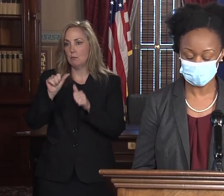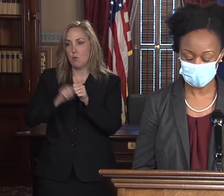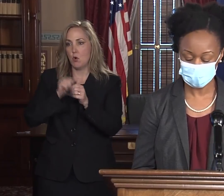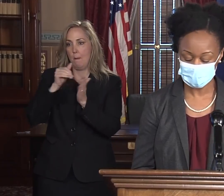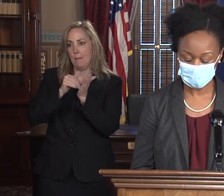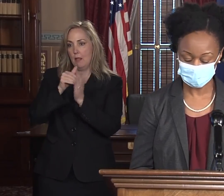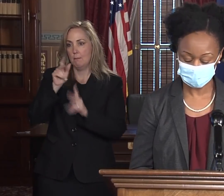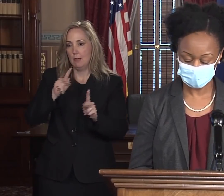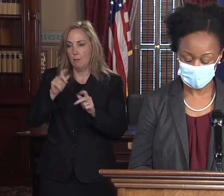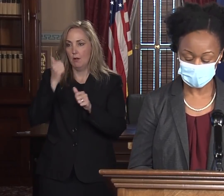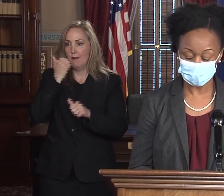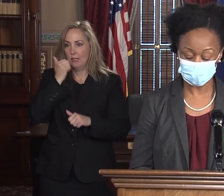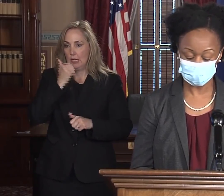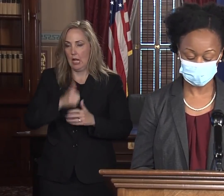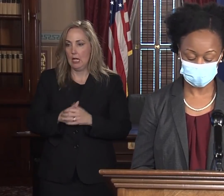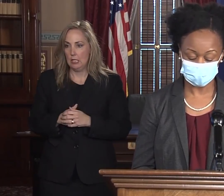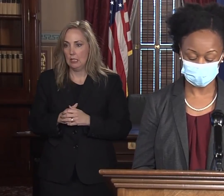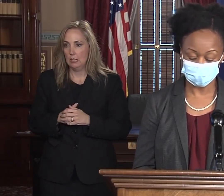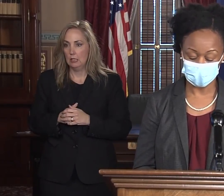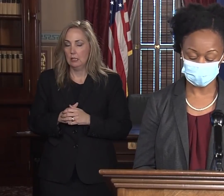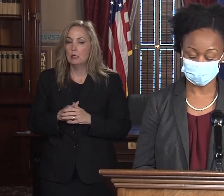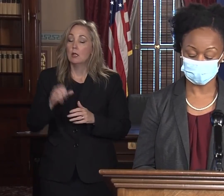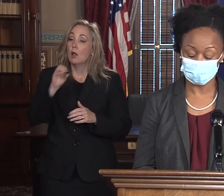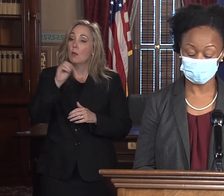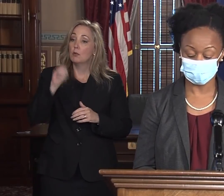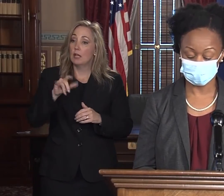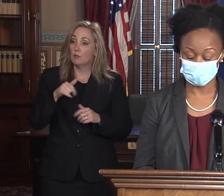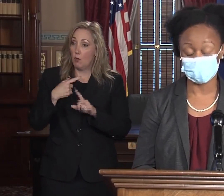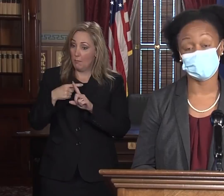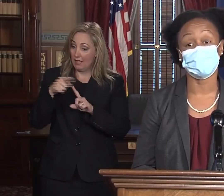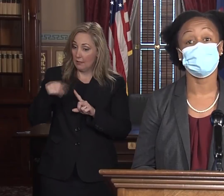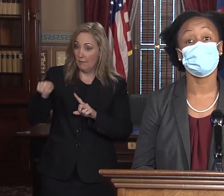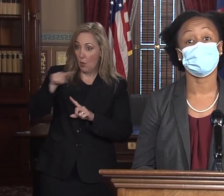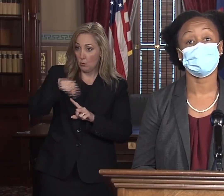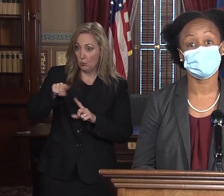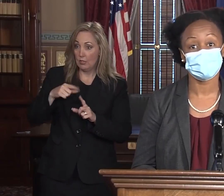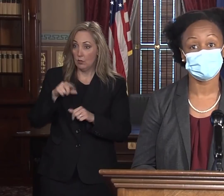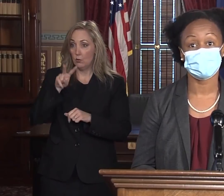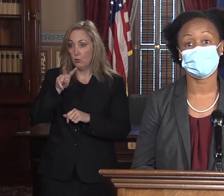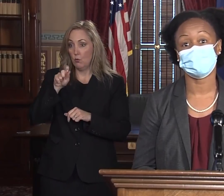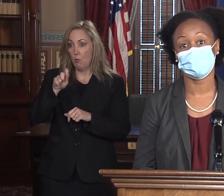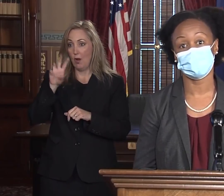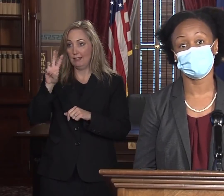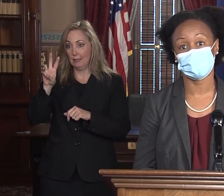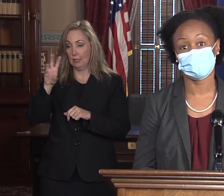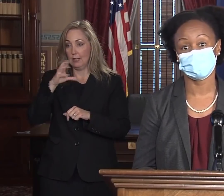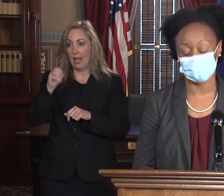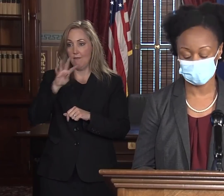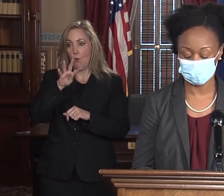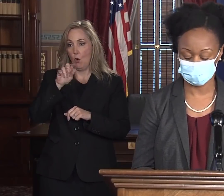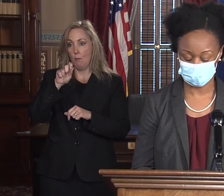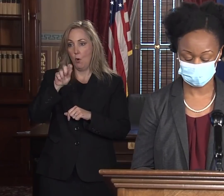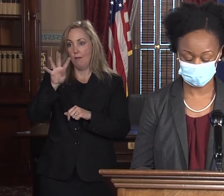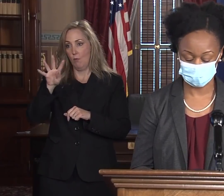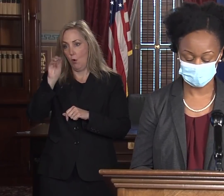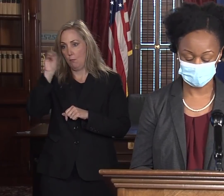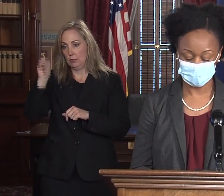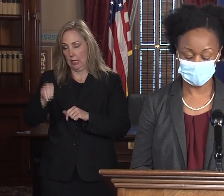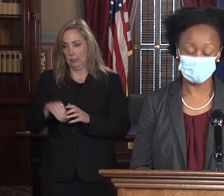AND JACKSON REGIONS HAVE MORE THAN 70, BUT LESS THAN 150 CASES PER MILLION PEOPLE PER DAY.